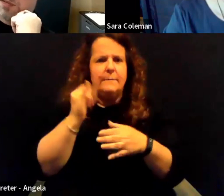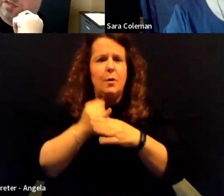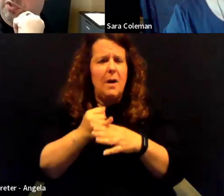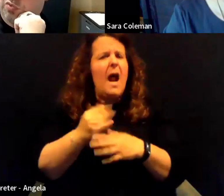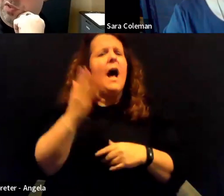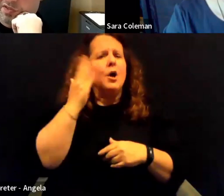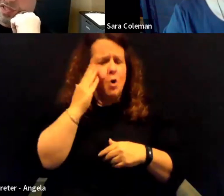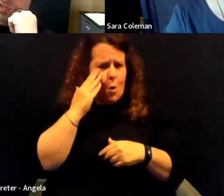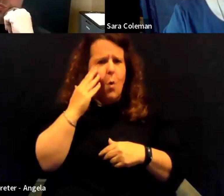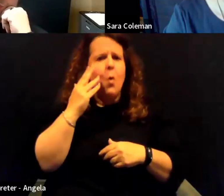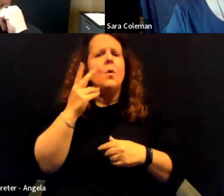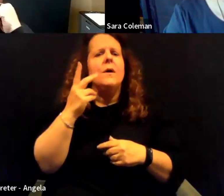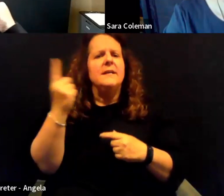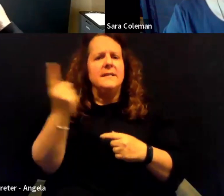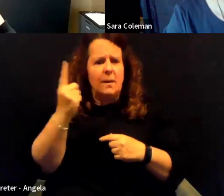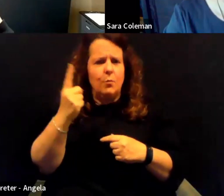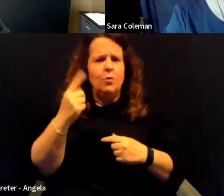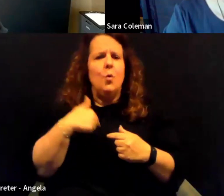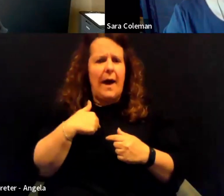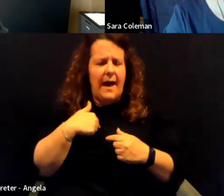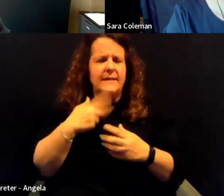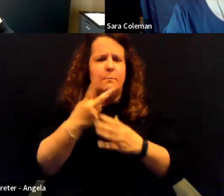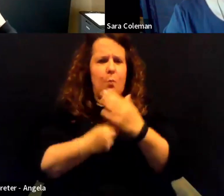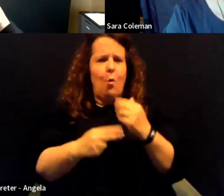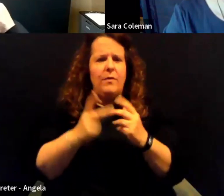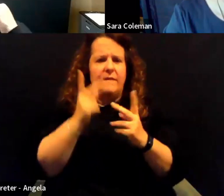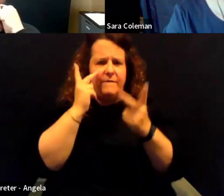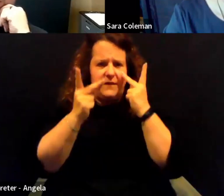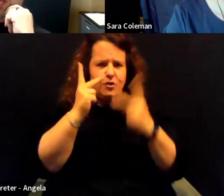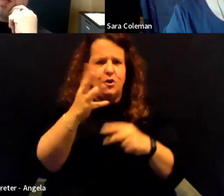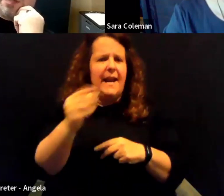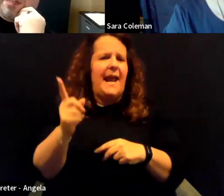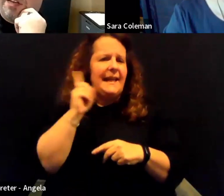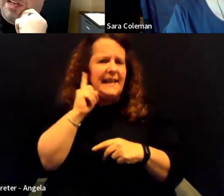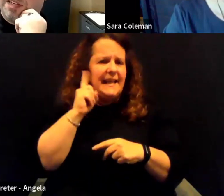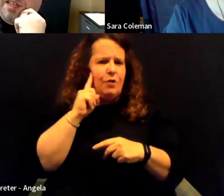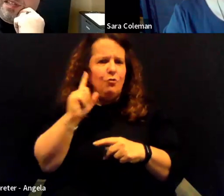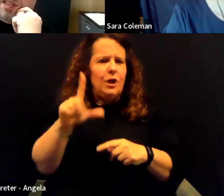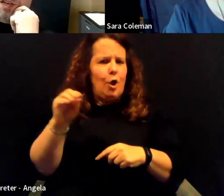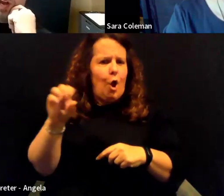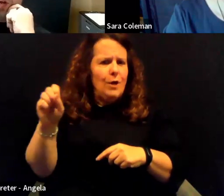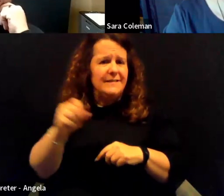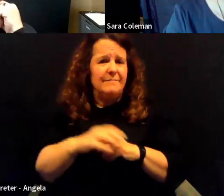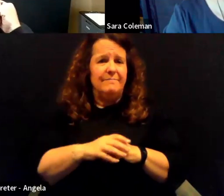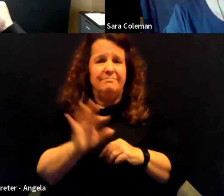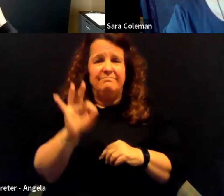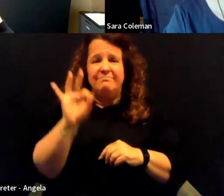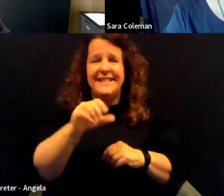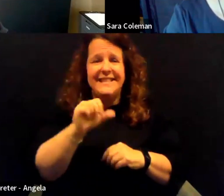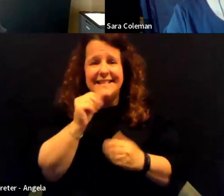loss, I can't say that it's easy, and I can't say that it's been easy for that individual,